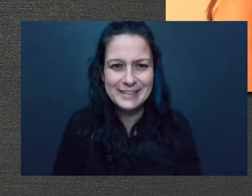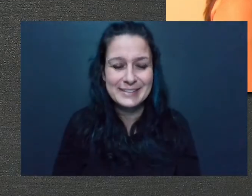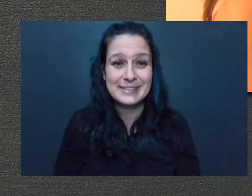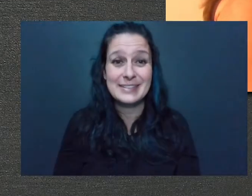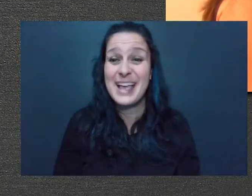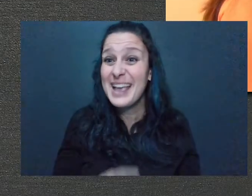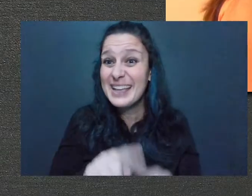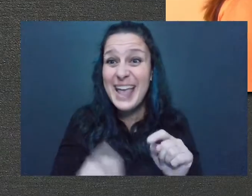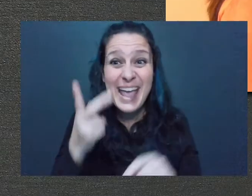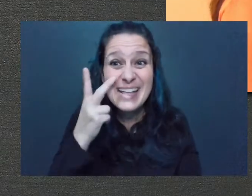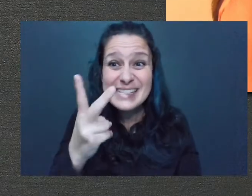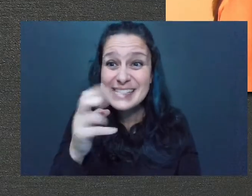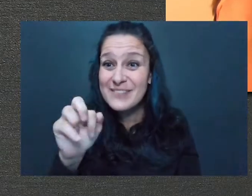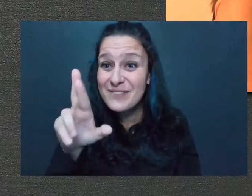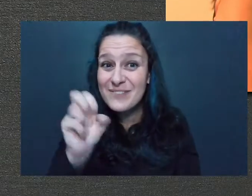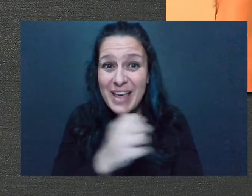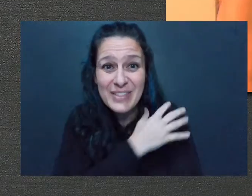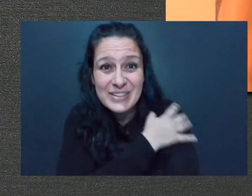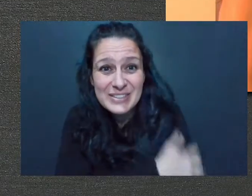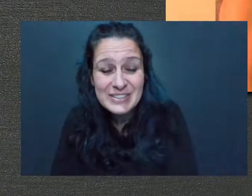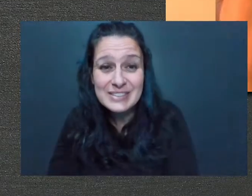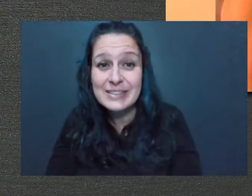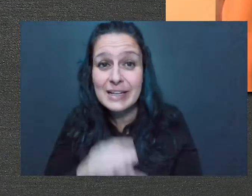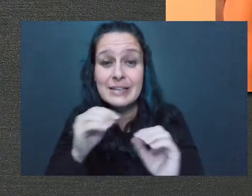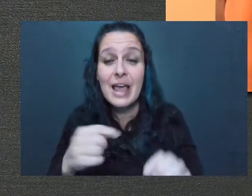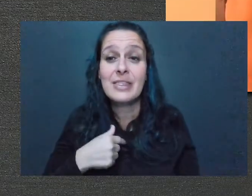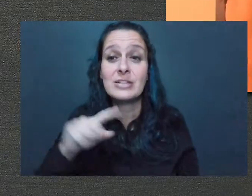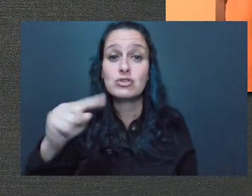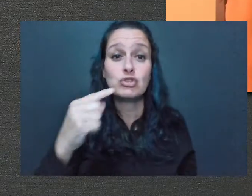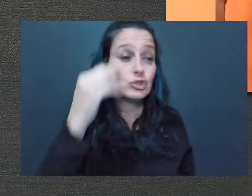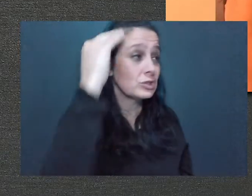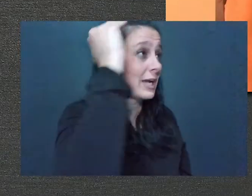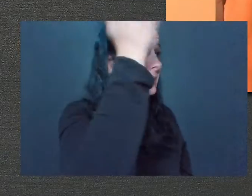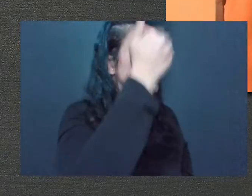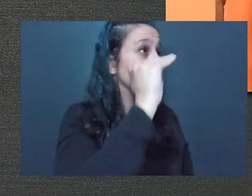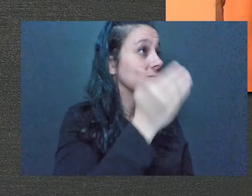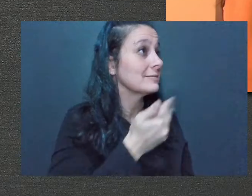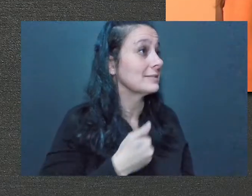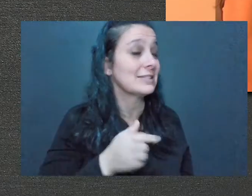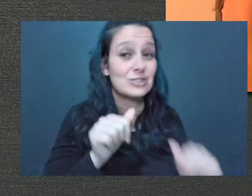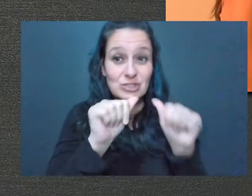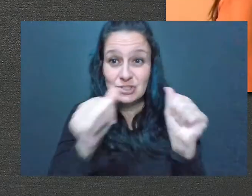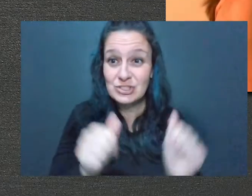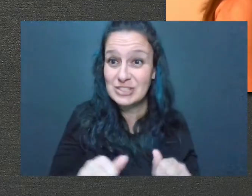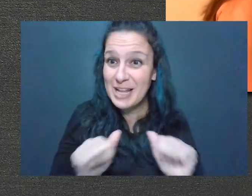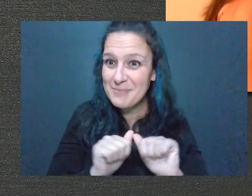or their feathers, just their shapes."